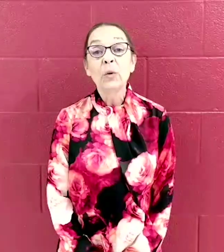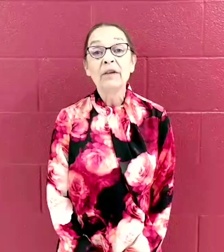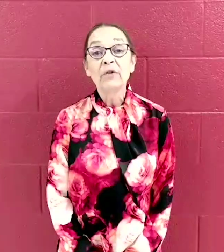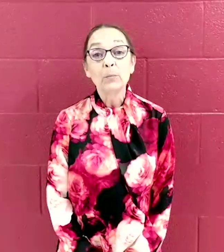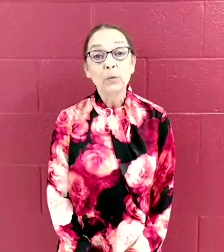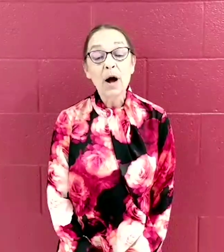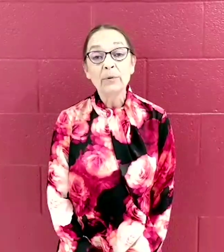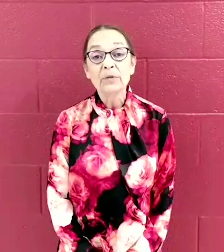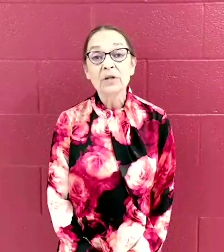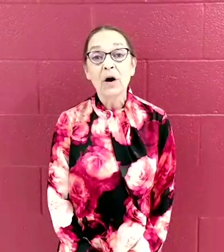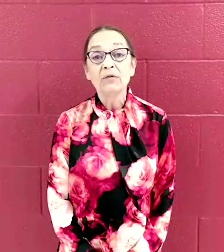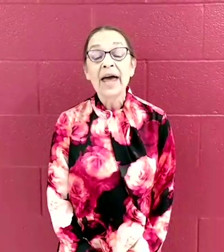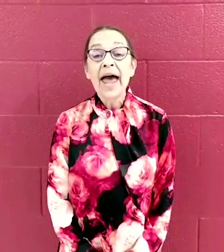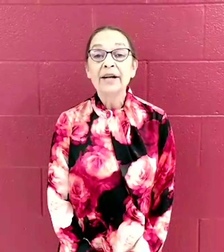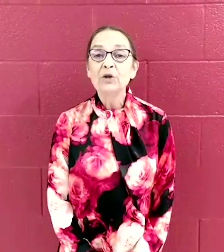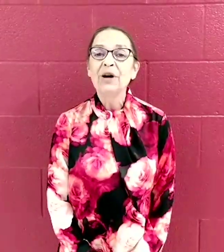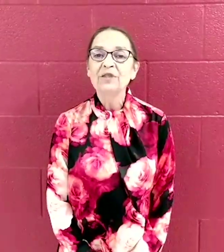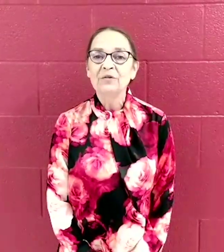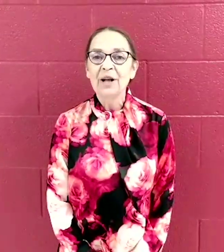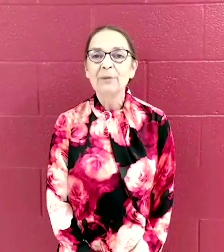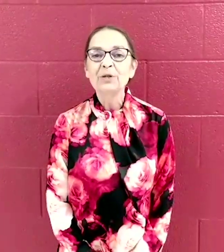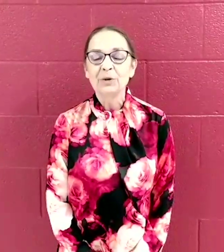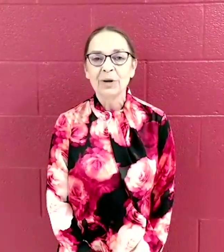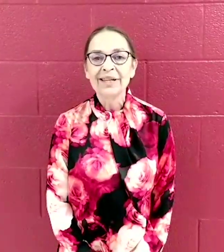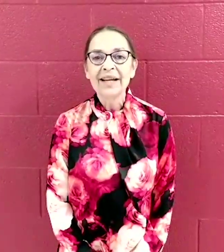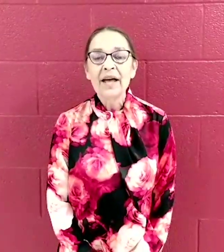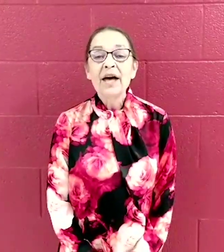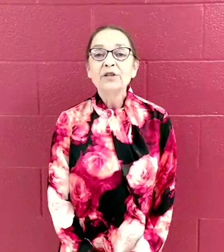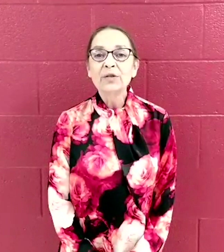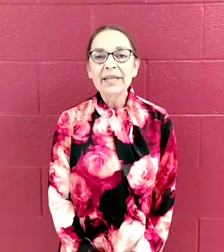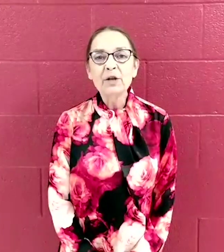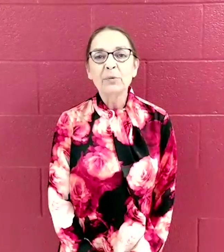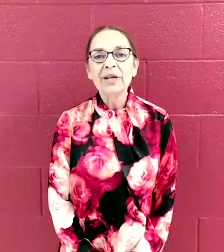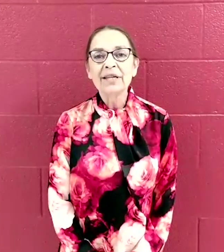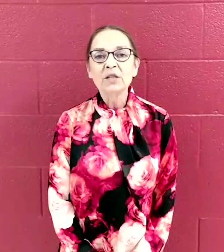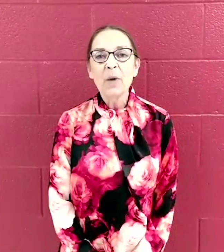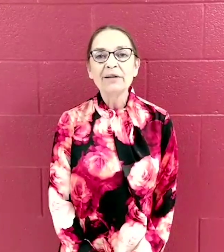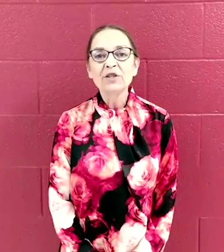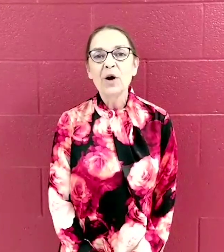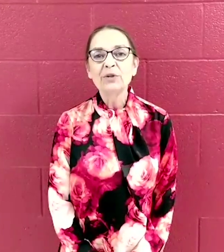you have problem solved and you have developed grit so celebrate this milestone